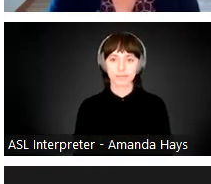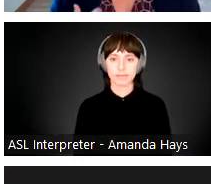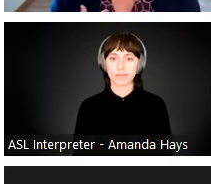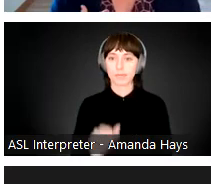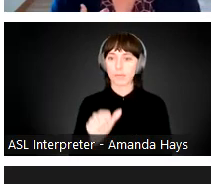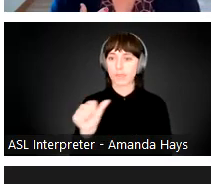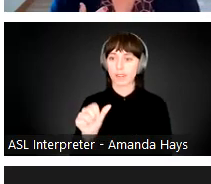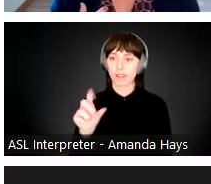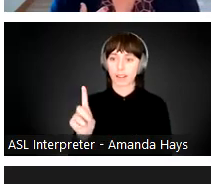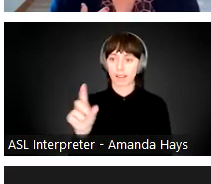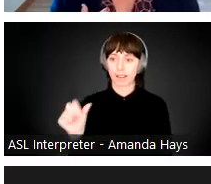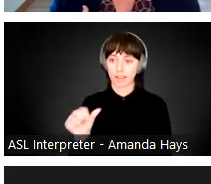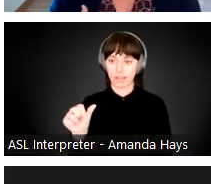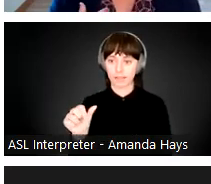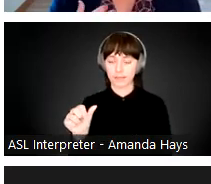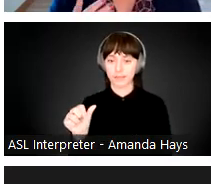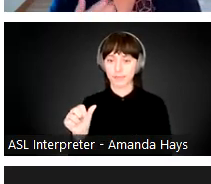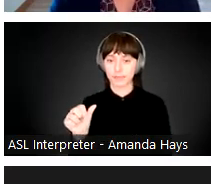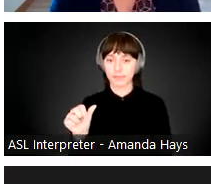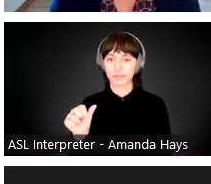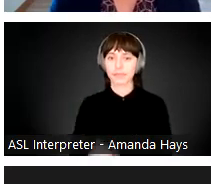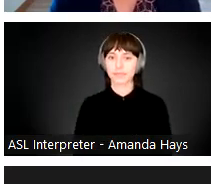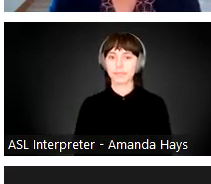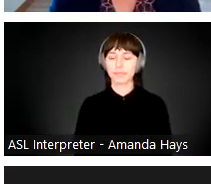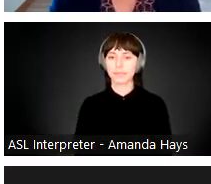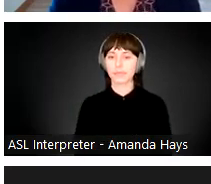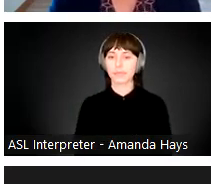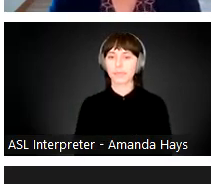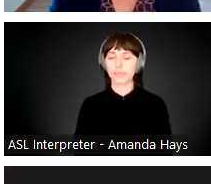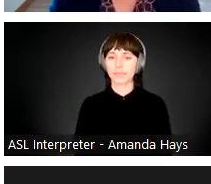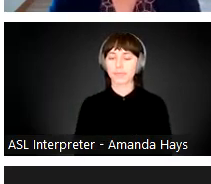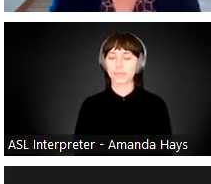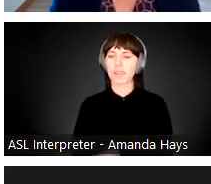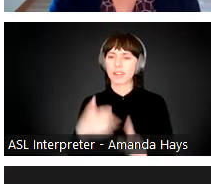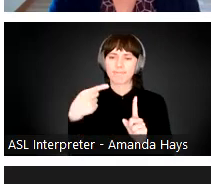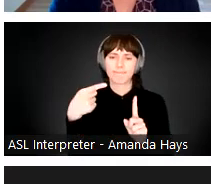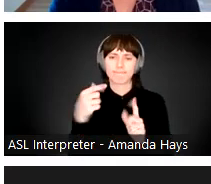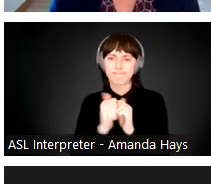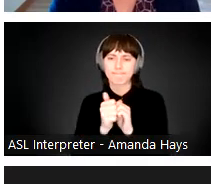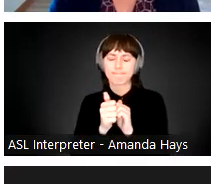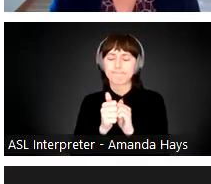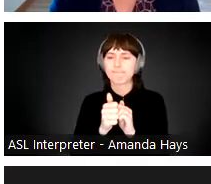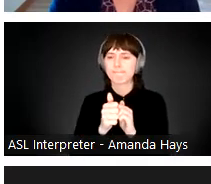its been a way that you talk about- you qualify as a person with a disability if